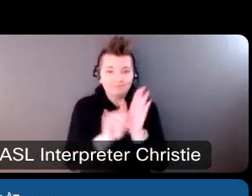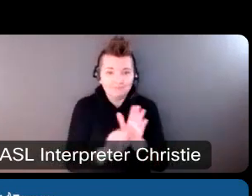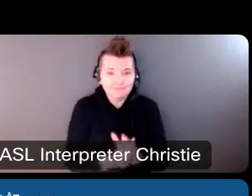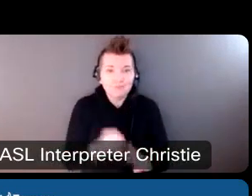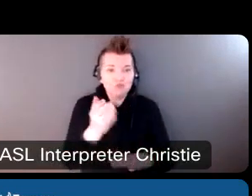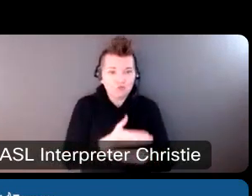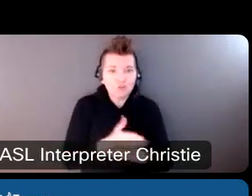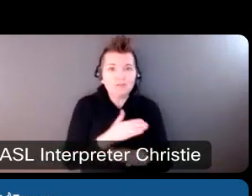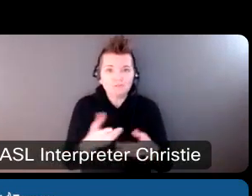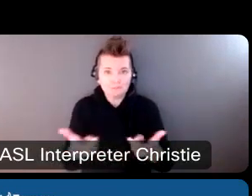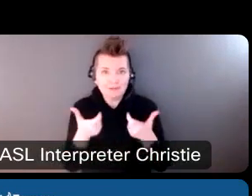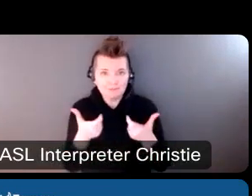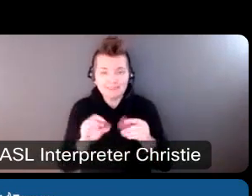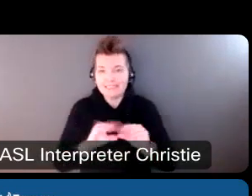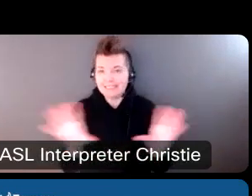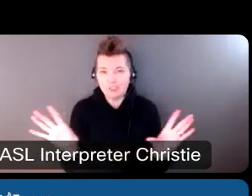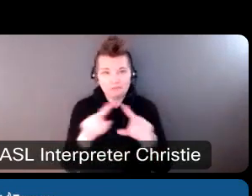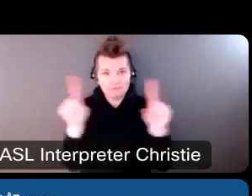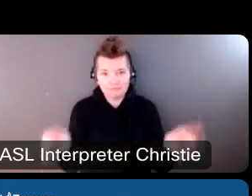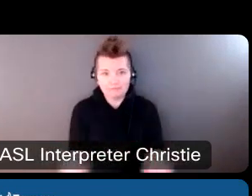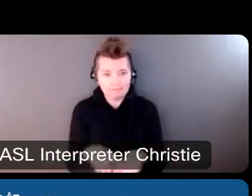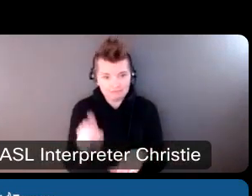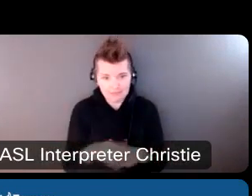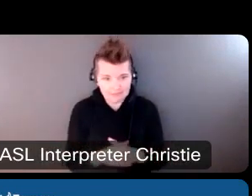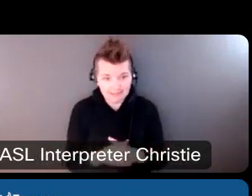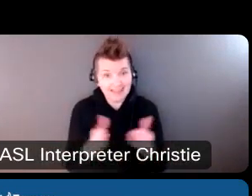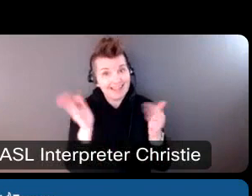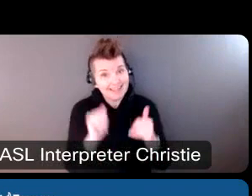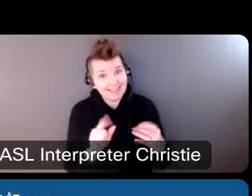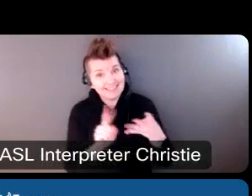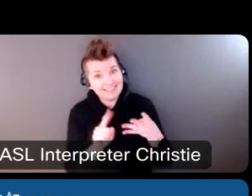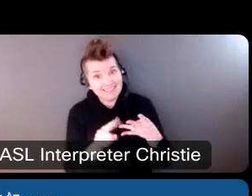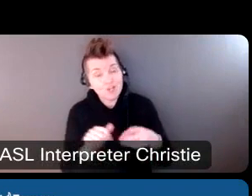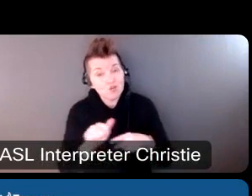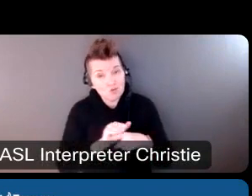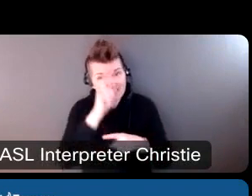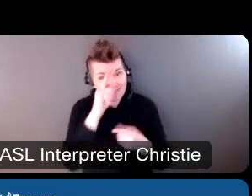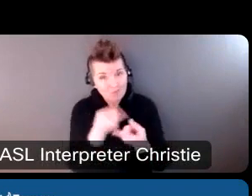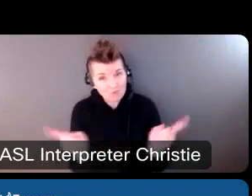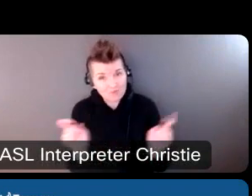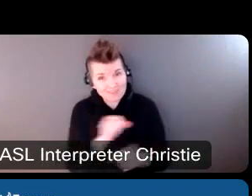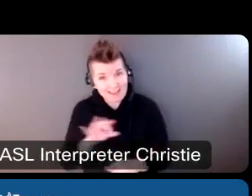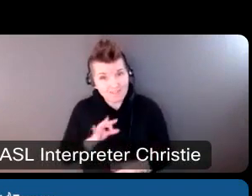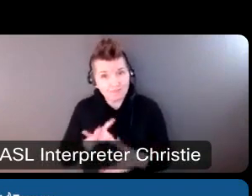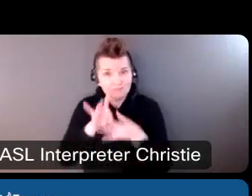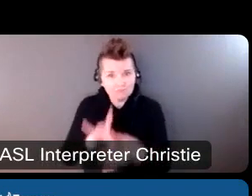and this goes hand in hand with comprehensive training on AODA standards for staff.